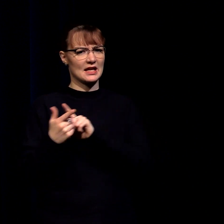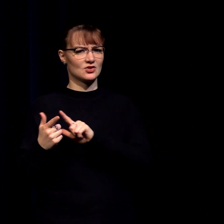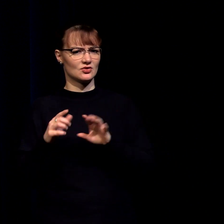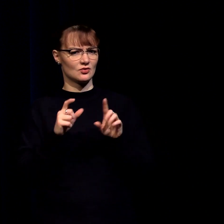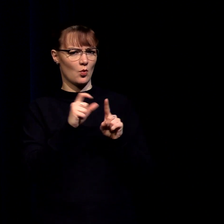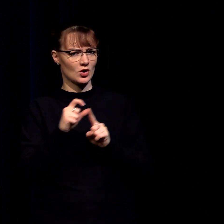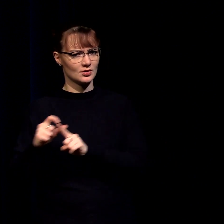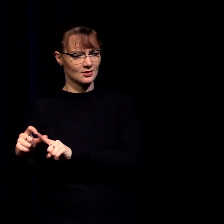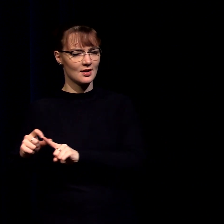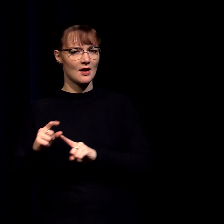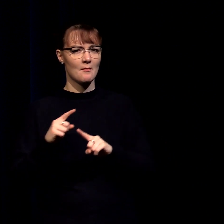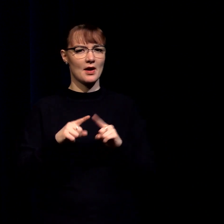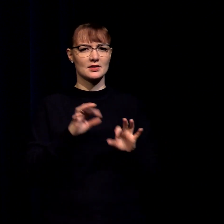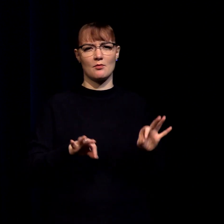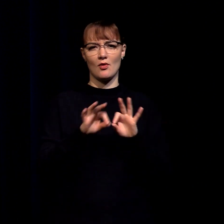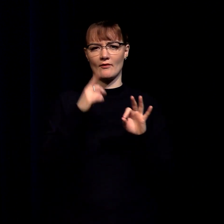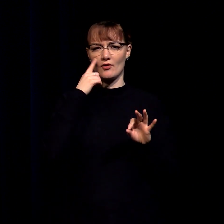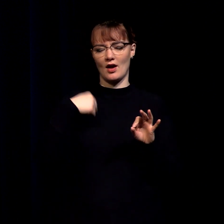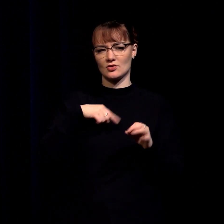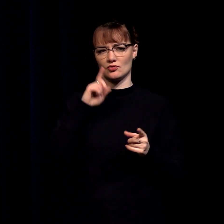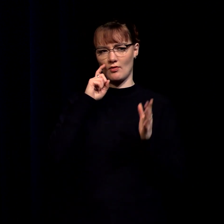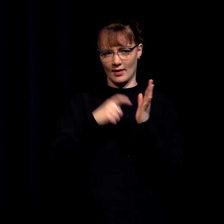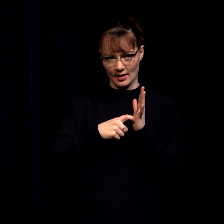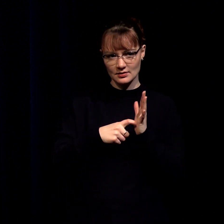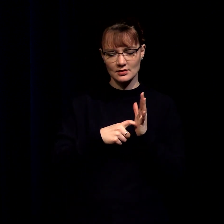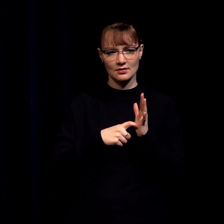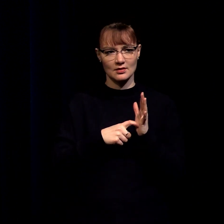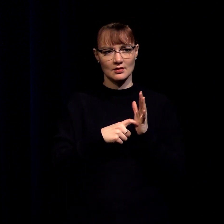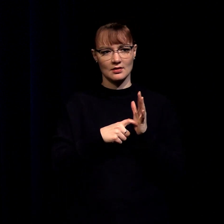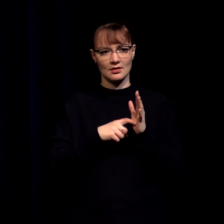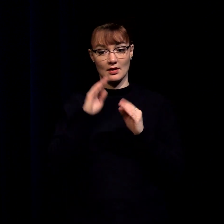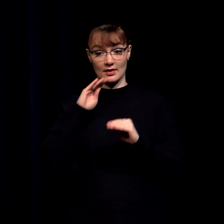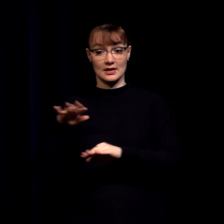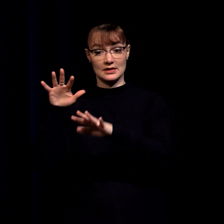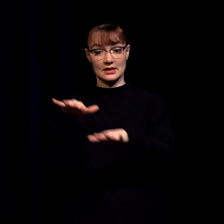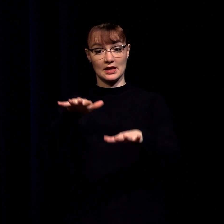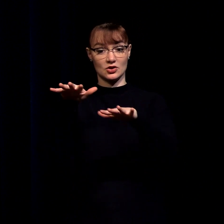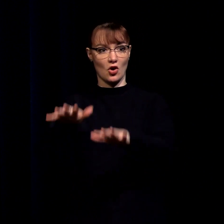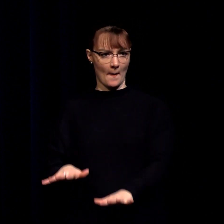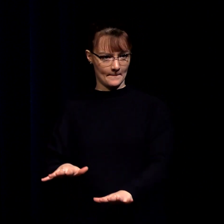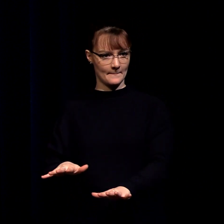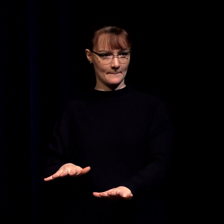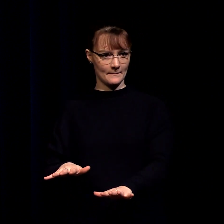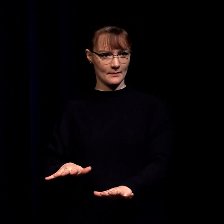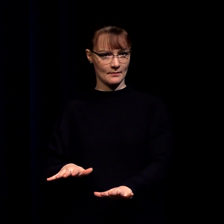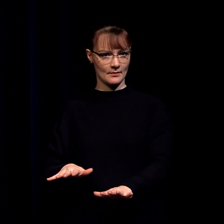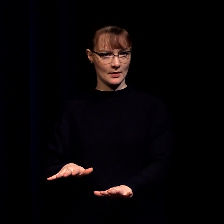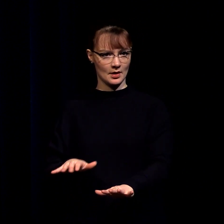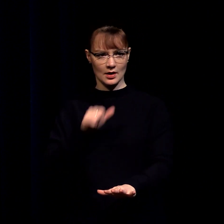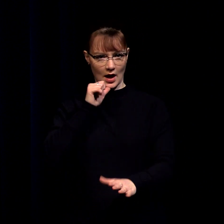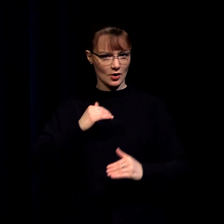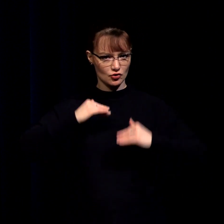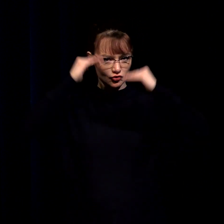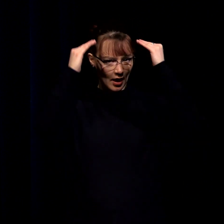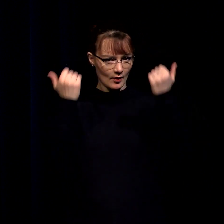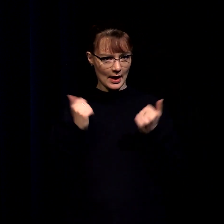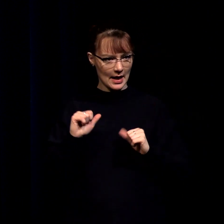and I think it's important for us to recognize that the sea is calm, they're not going to drown and yet their reaction is one of